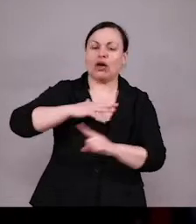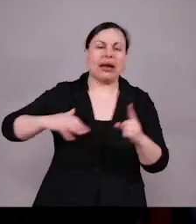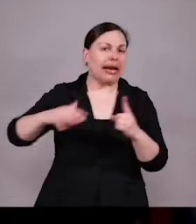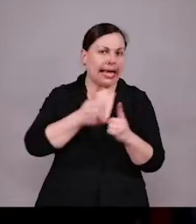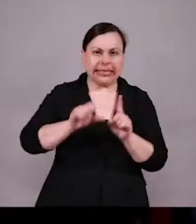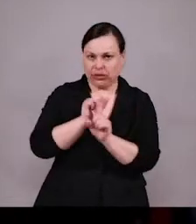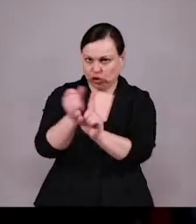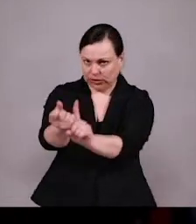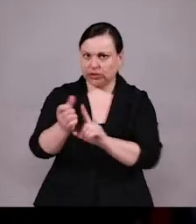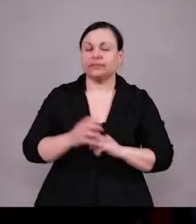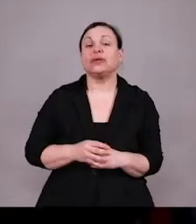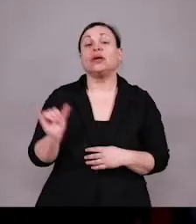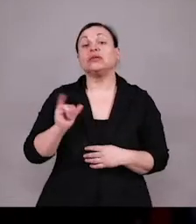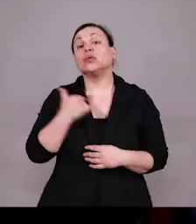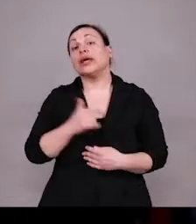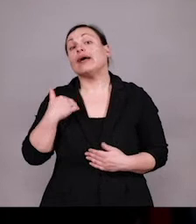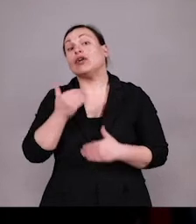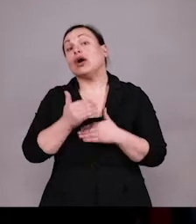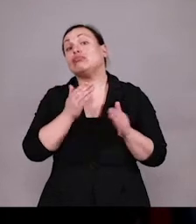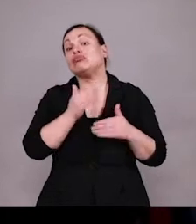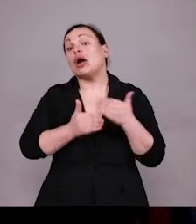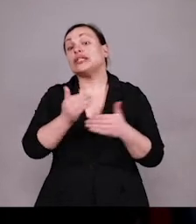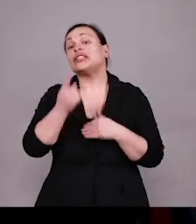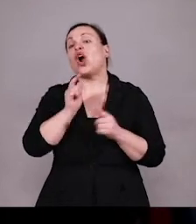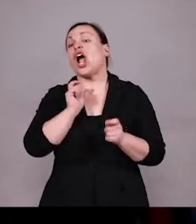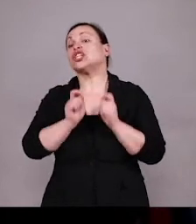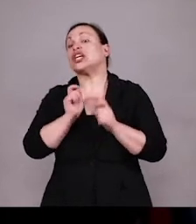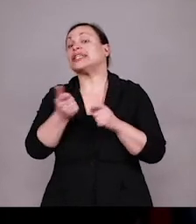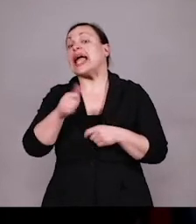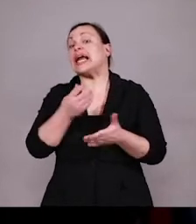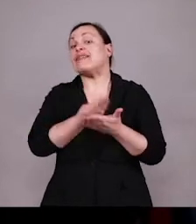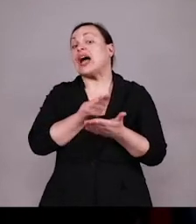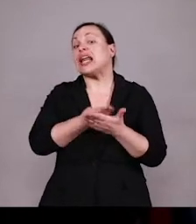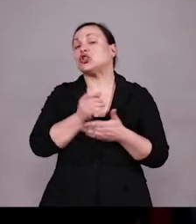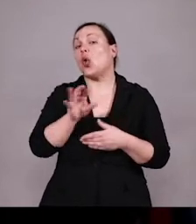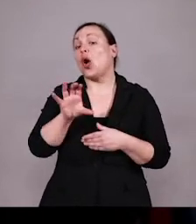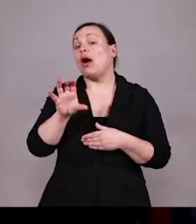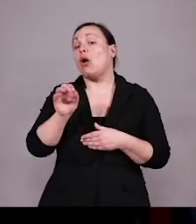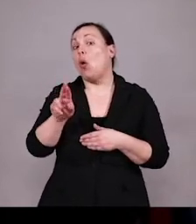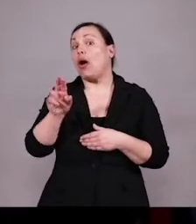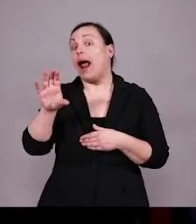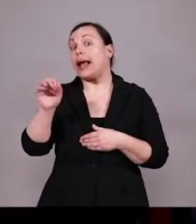a process for adjusting financial and capital plans if adverse economic circumstances arise